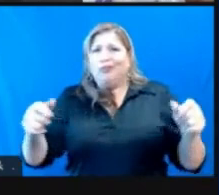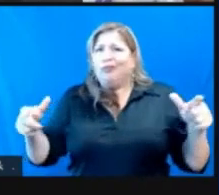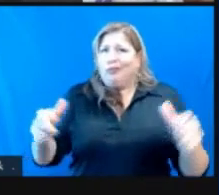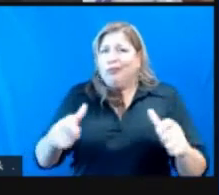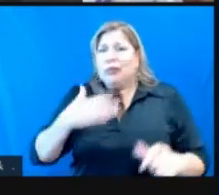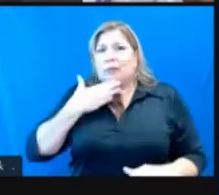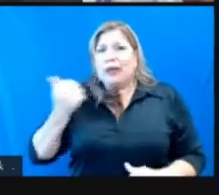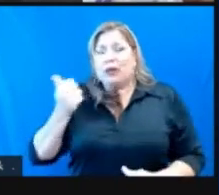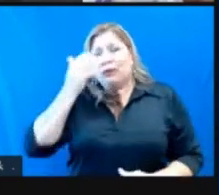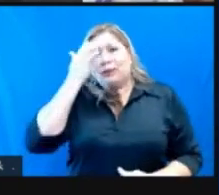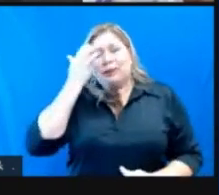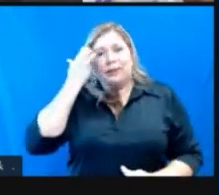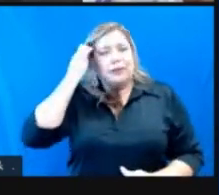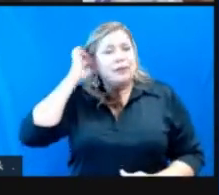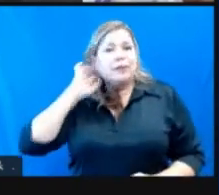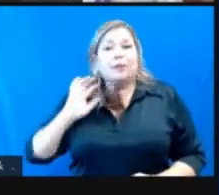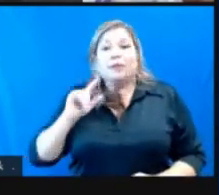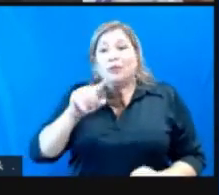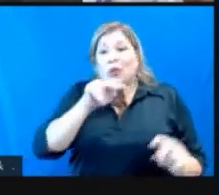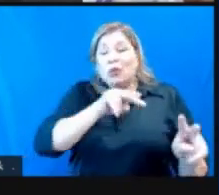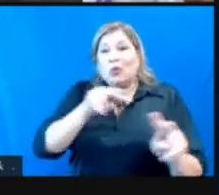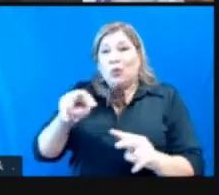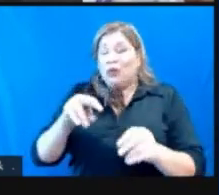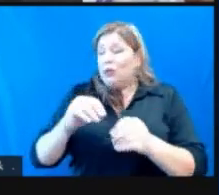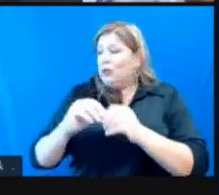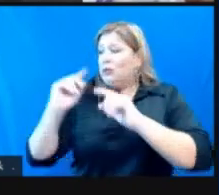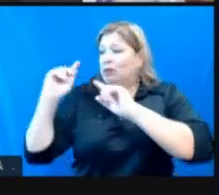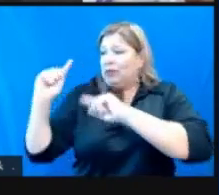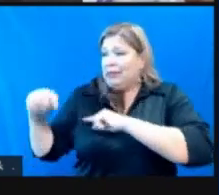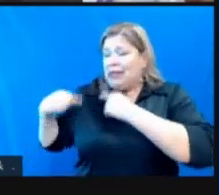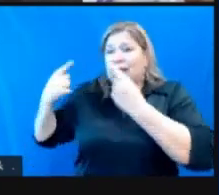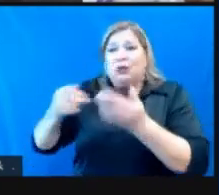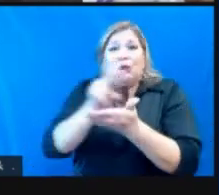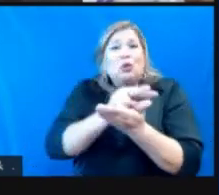look at the seven day positive 14 day positivity we knew just a couple weeks